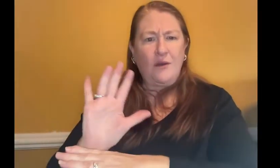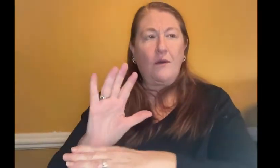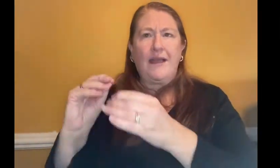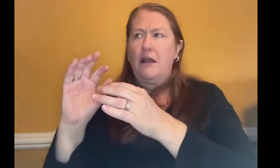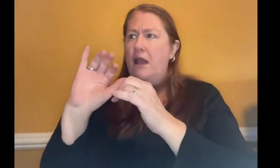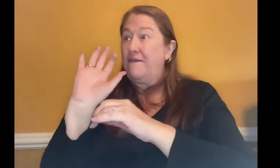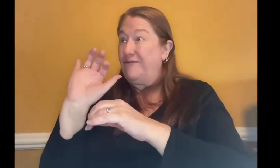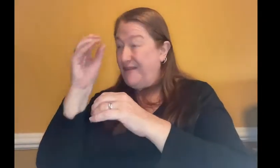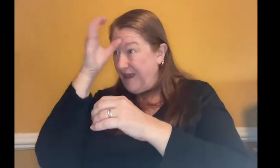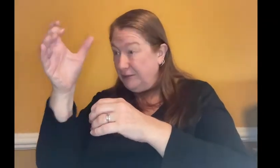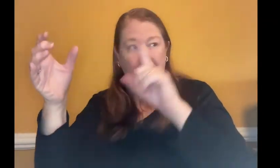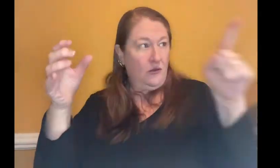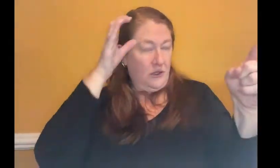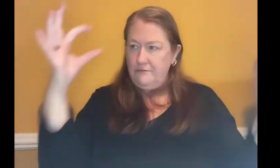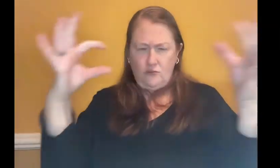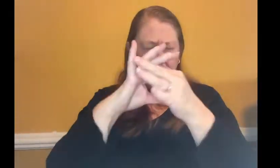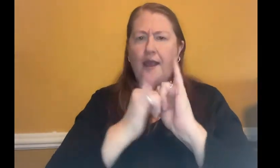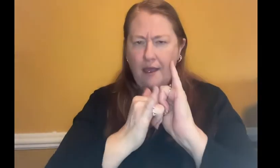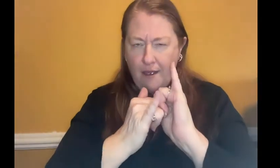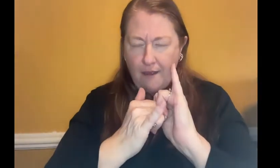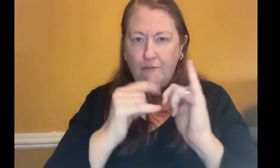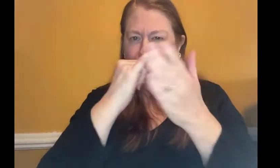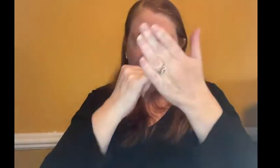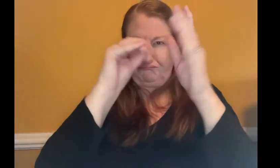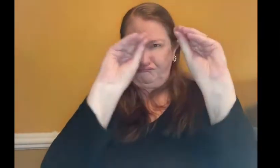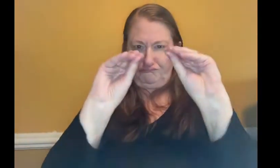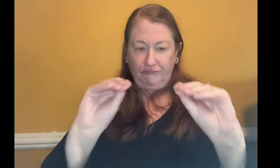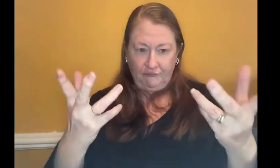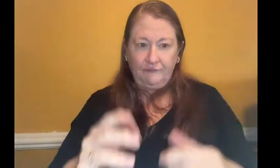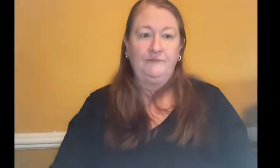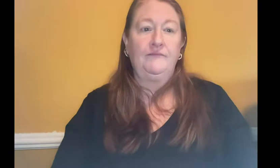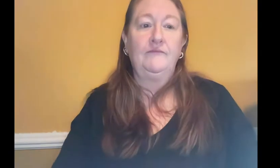and their relationship to one another.